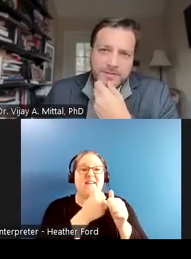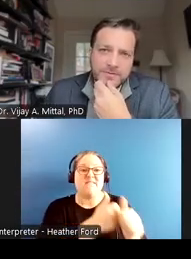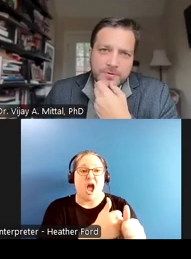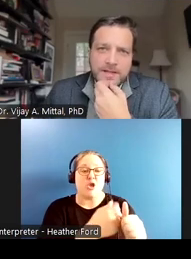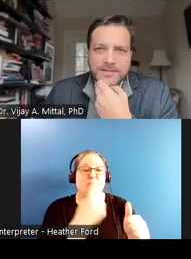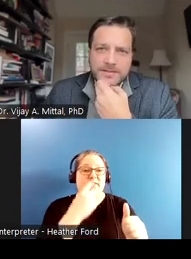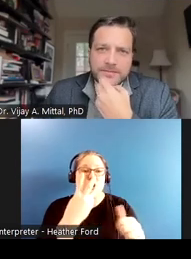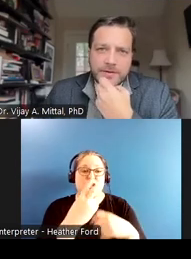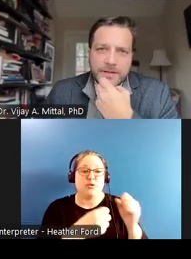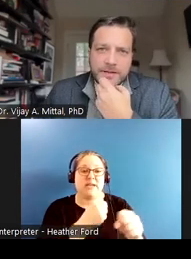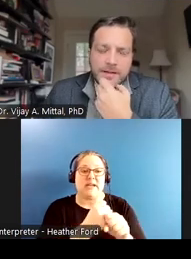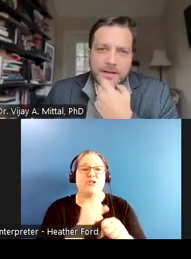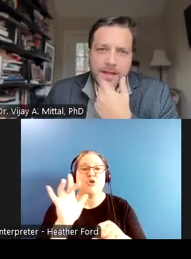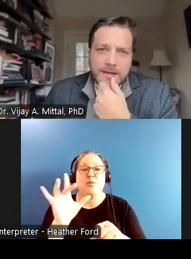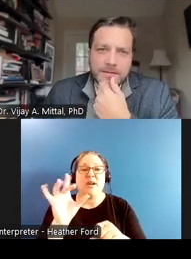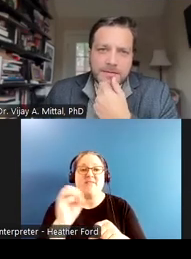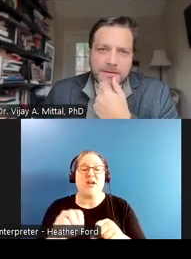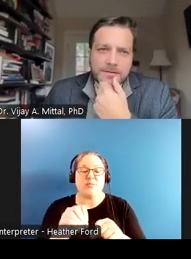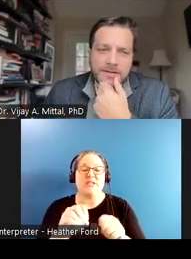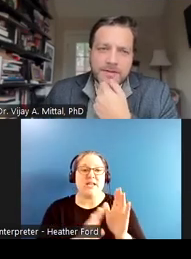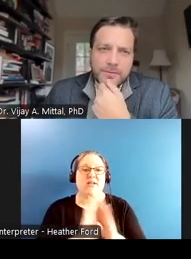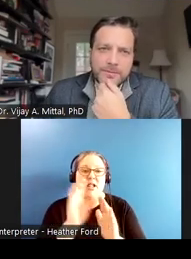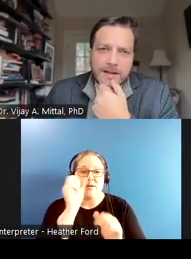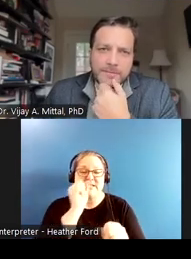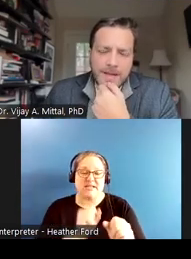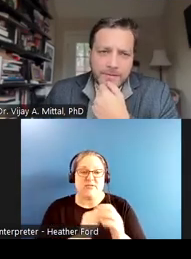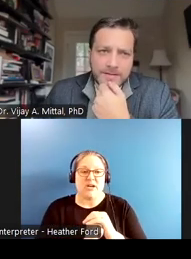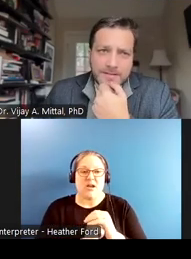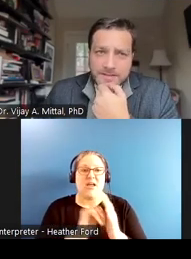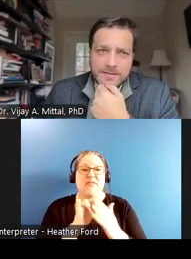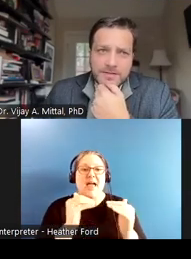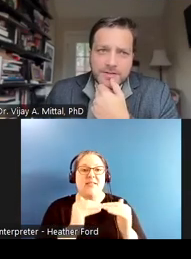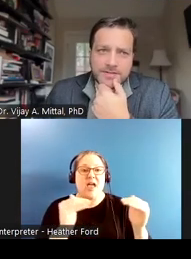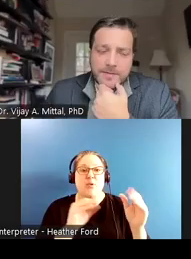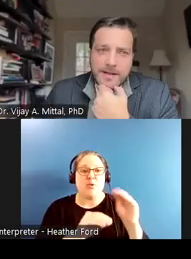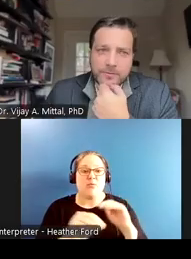a disorder like schizophrenia and the level of movement abnormalities, the diskynesas in that